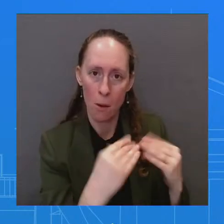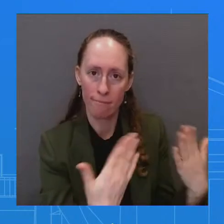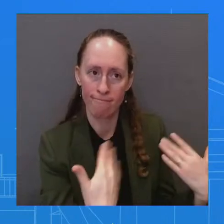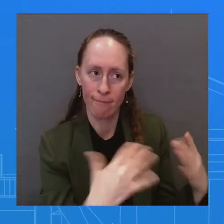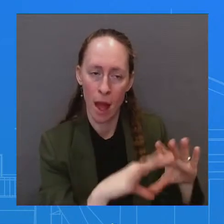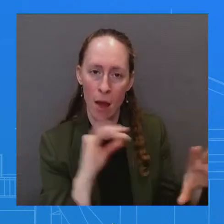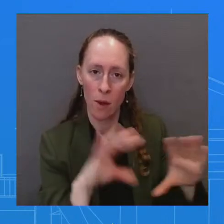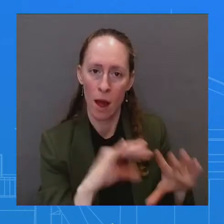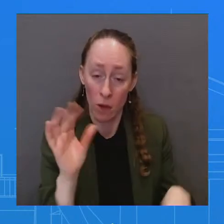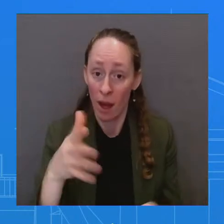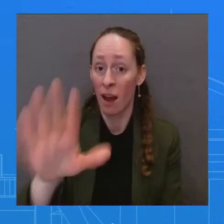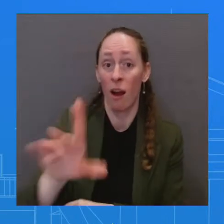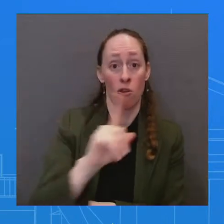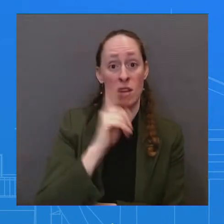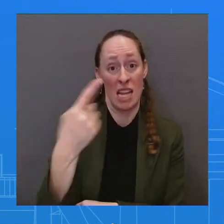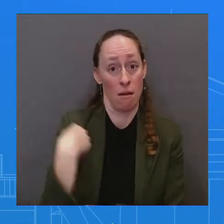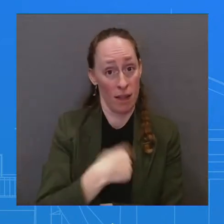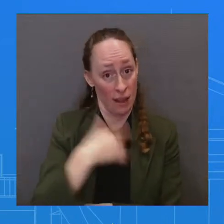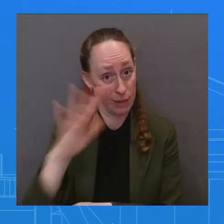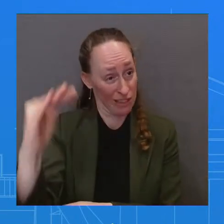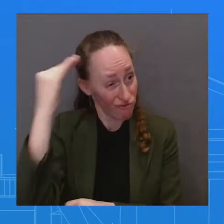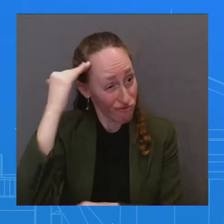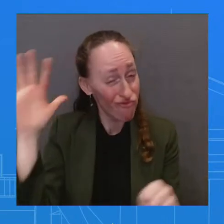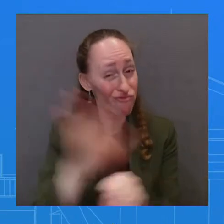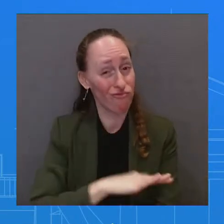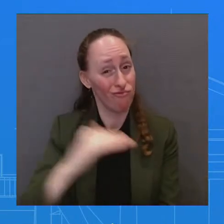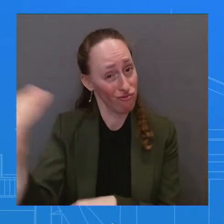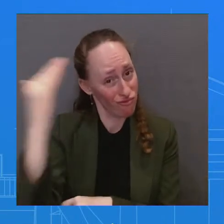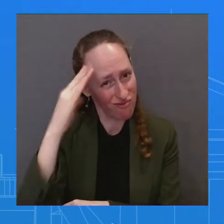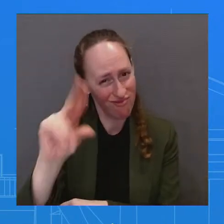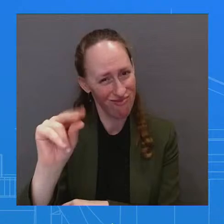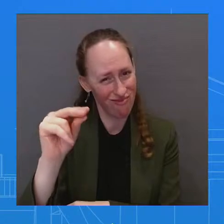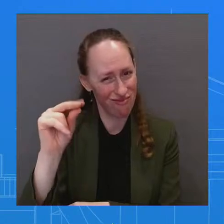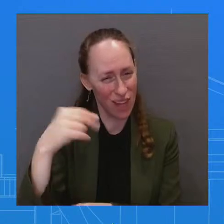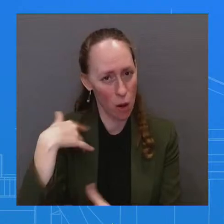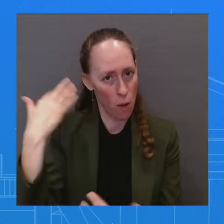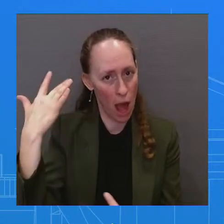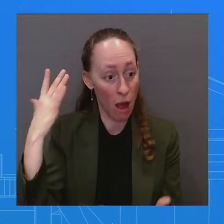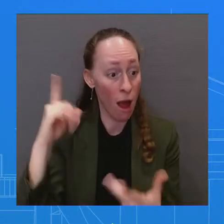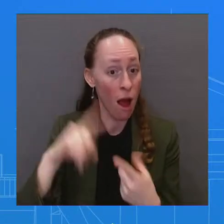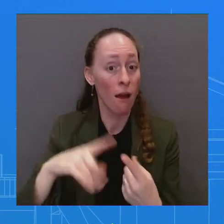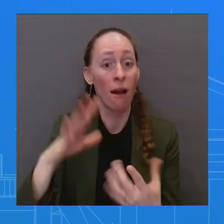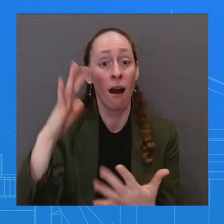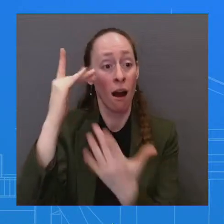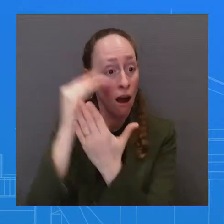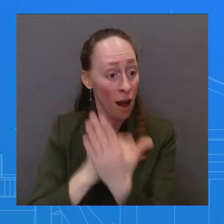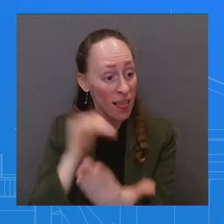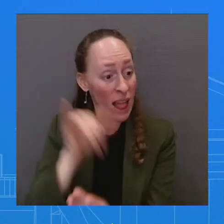who's going to be actually on that list. And then, even then, you got to watch closely to -- seeing if who's on the list is the folks